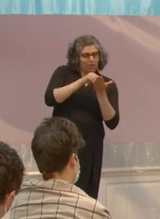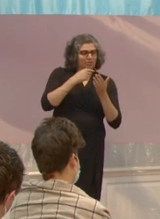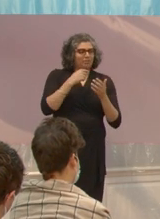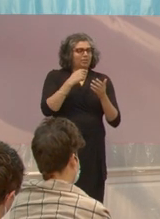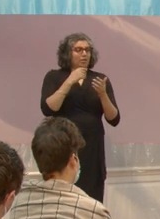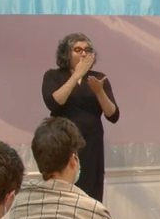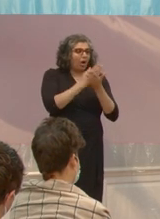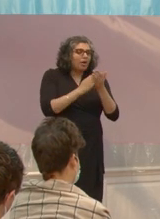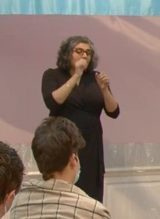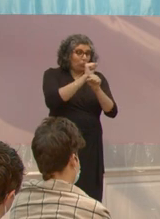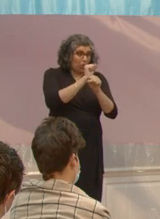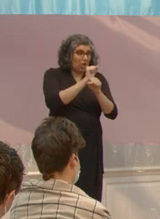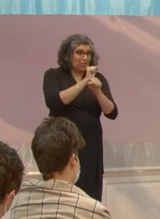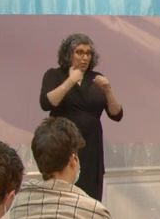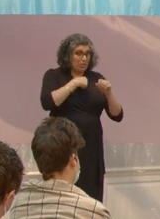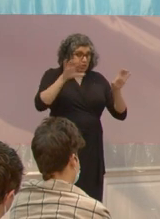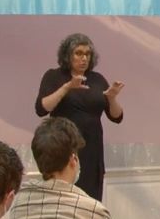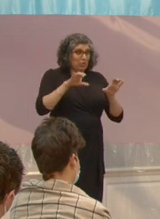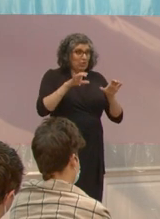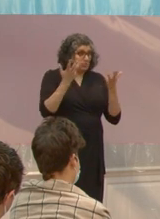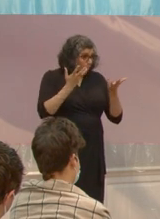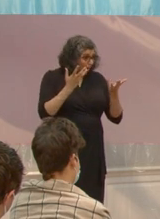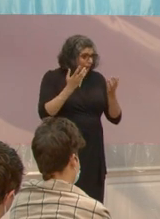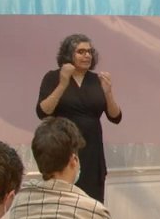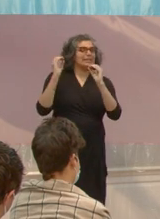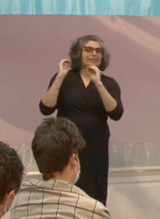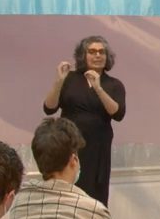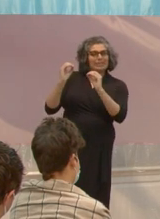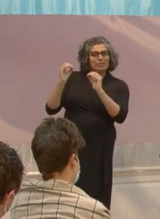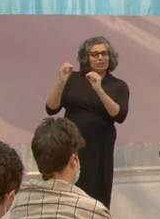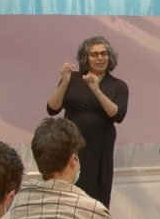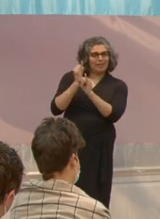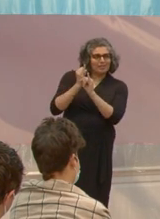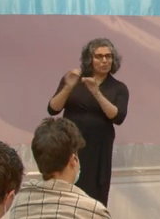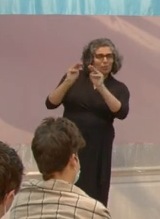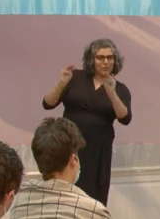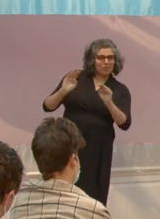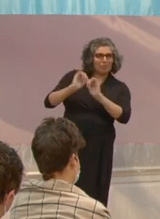teaching institutions how to do this better. And it's a lot,